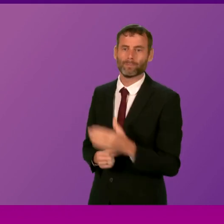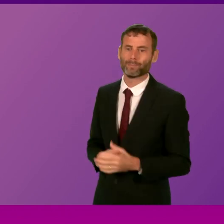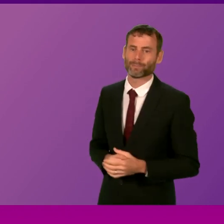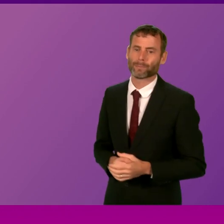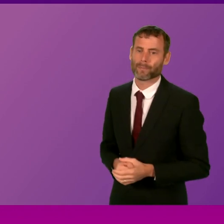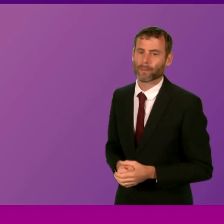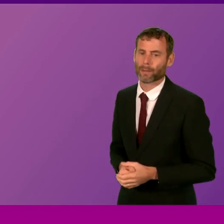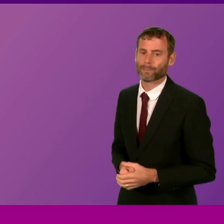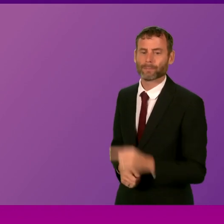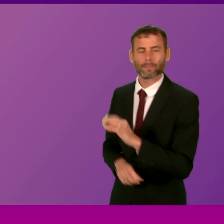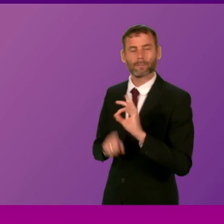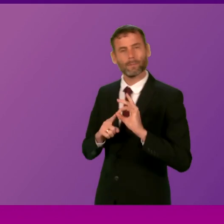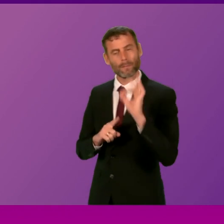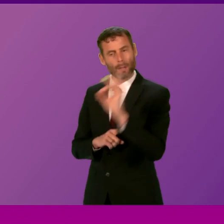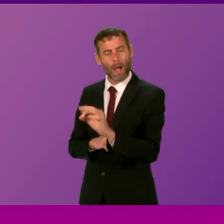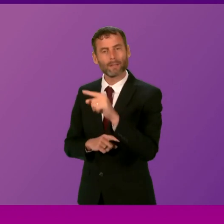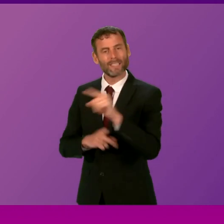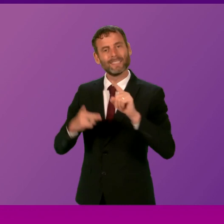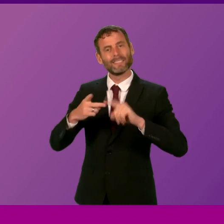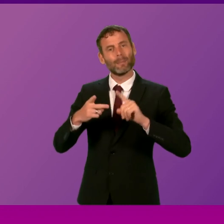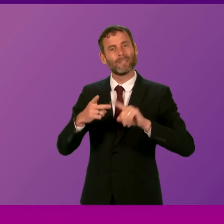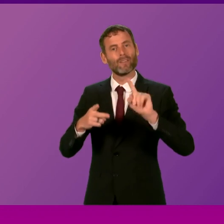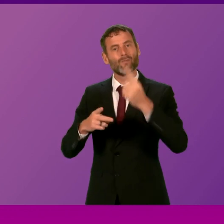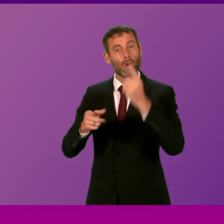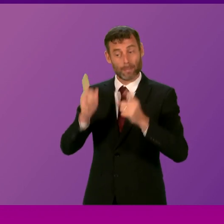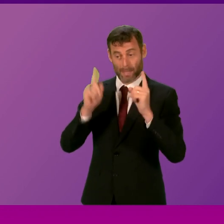To ask the Deputy First Minister what assessment the Scottish Government has